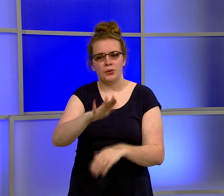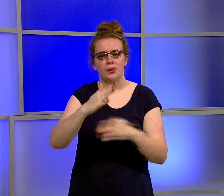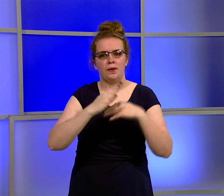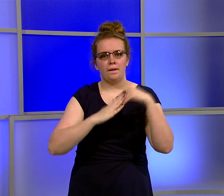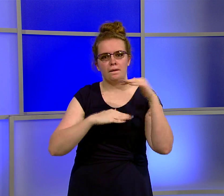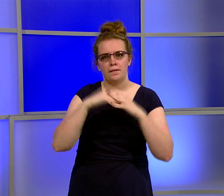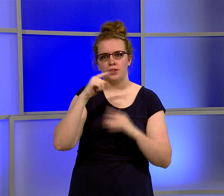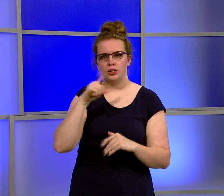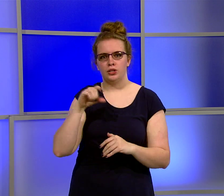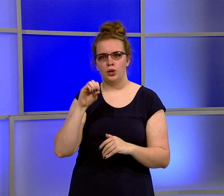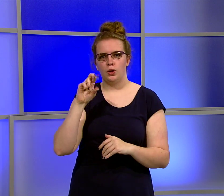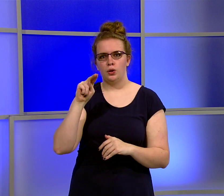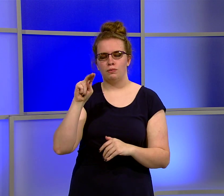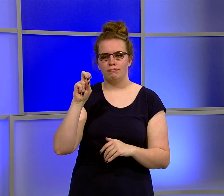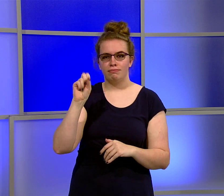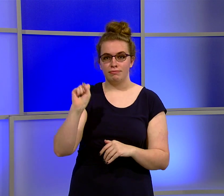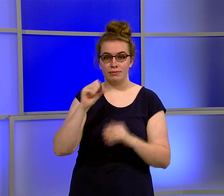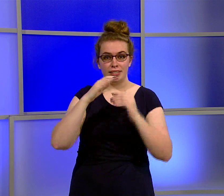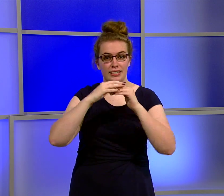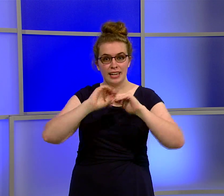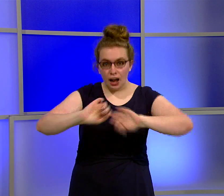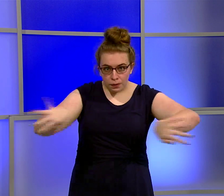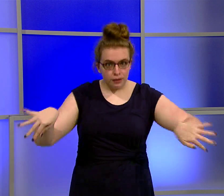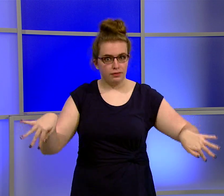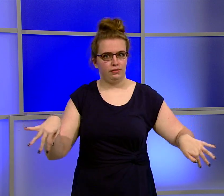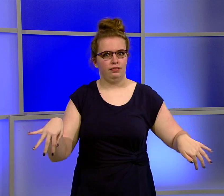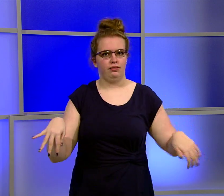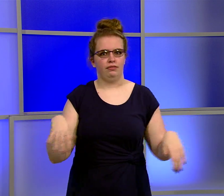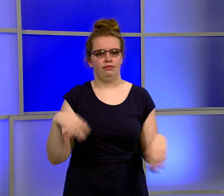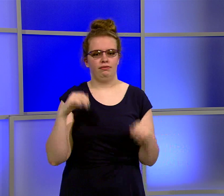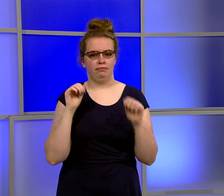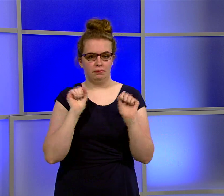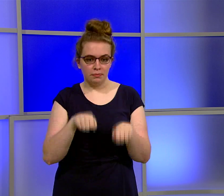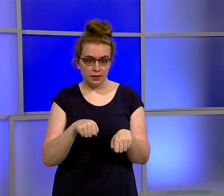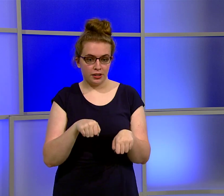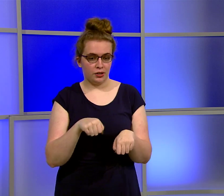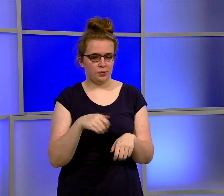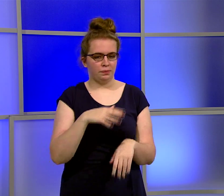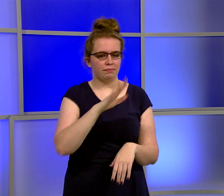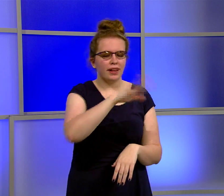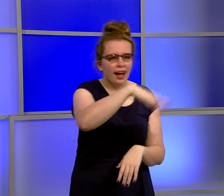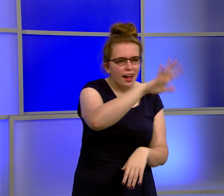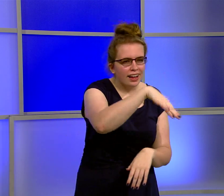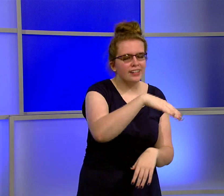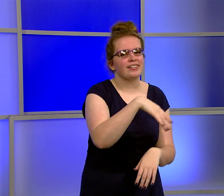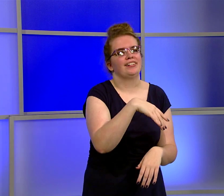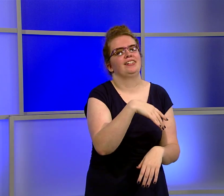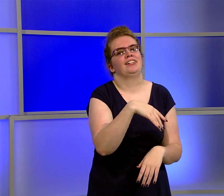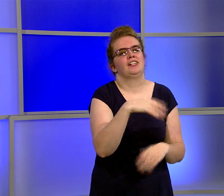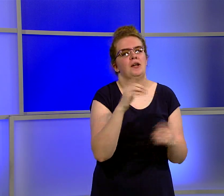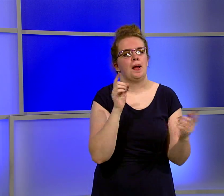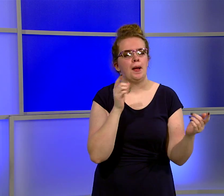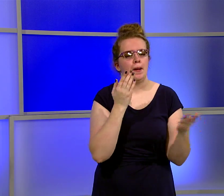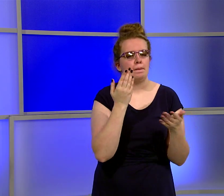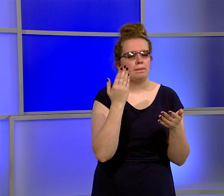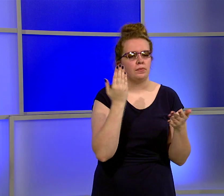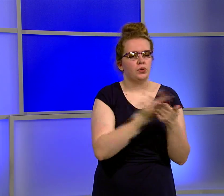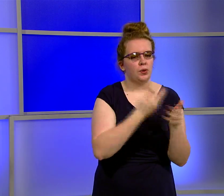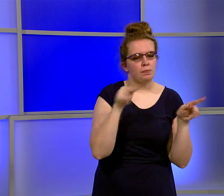comfort zones we can do this by reaching out to others who are deaf hard of hearing interpreters